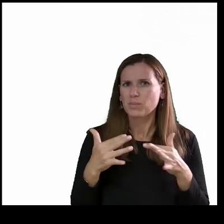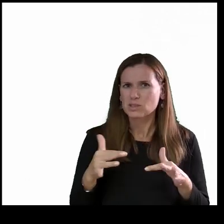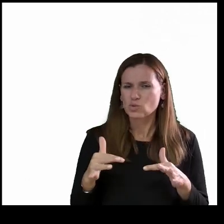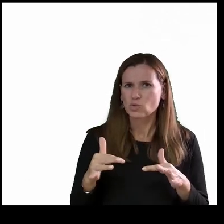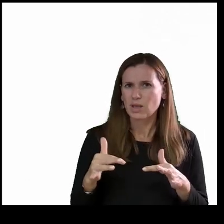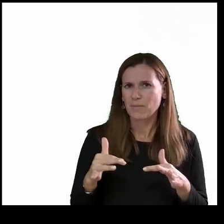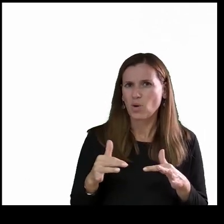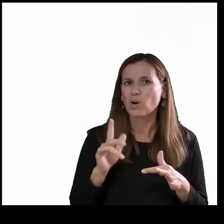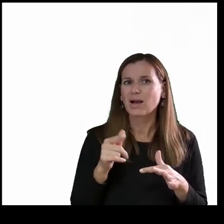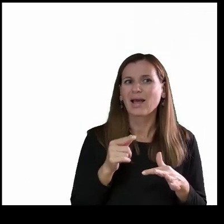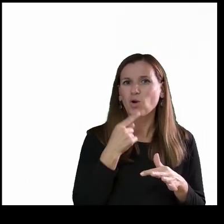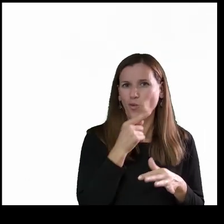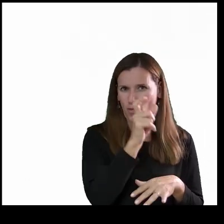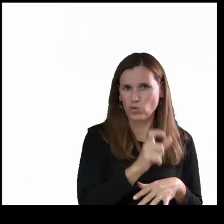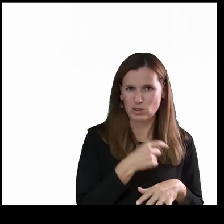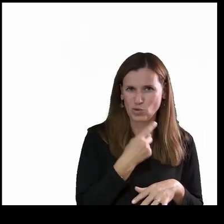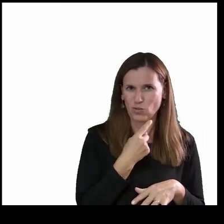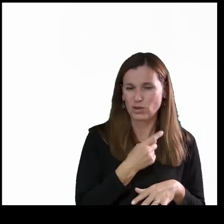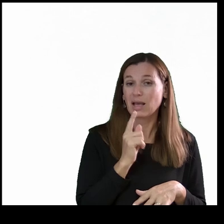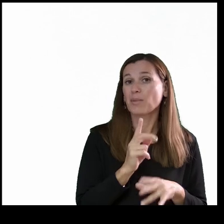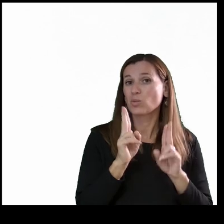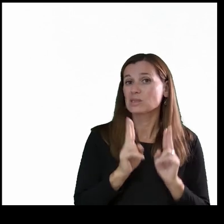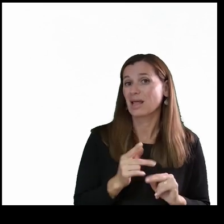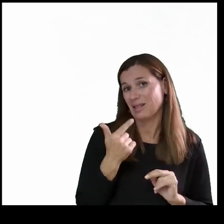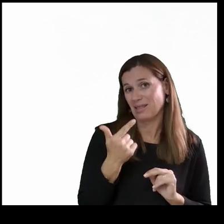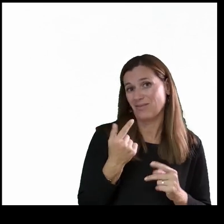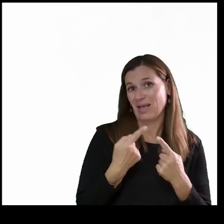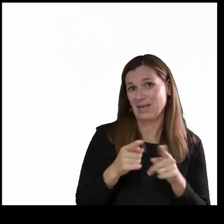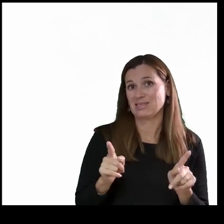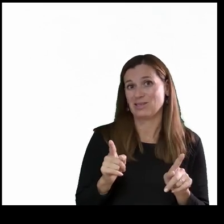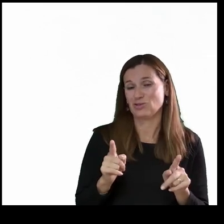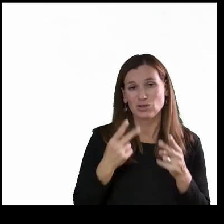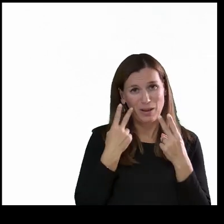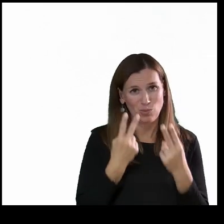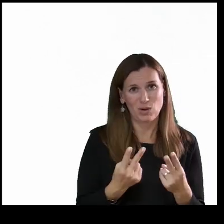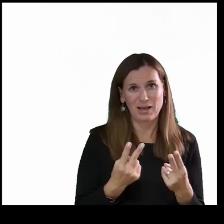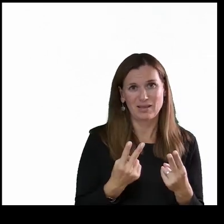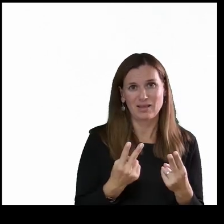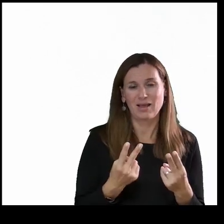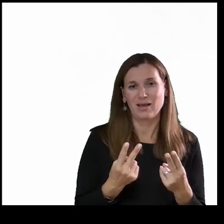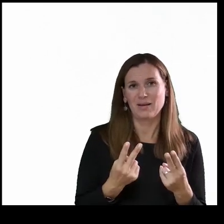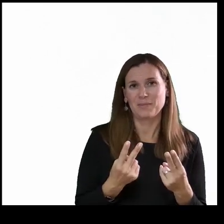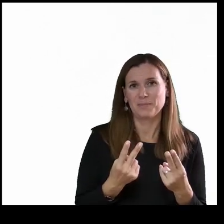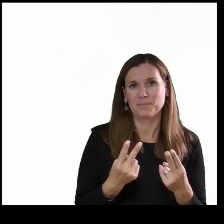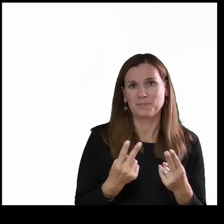But there are two different views on the circuits, that they are perfectly compatible and